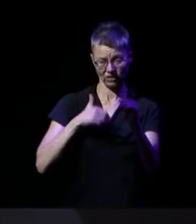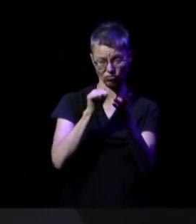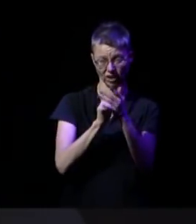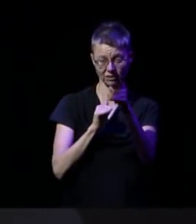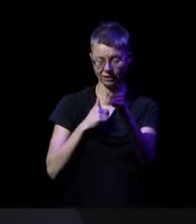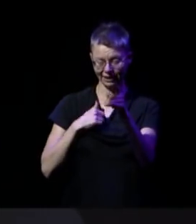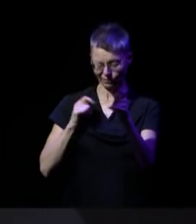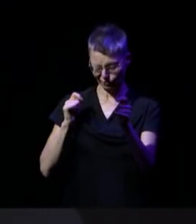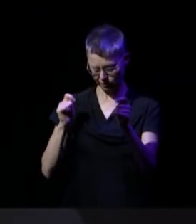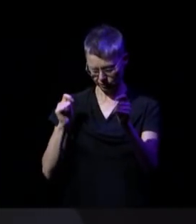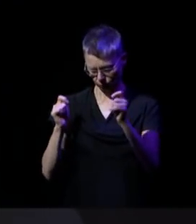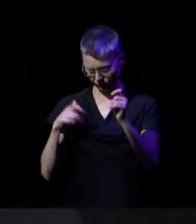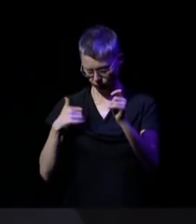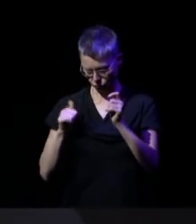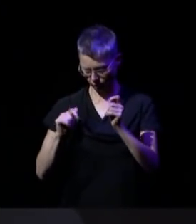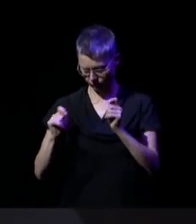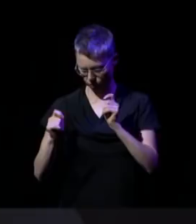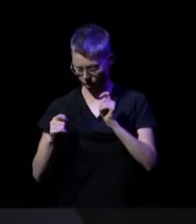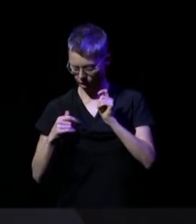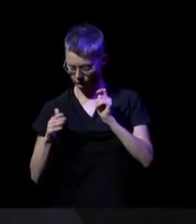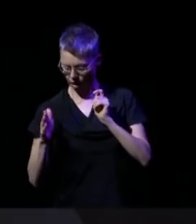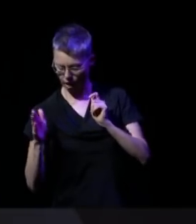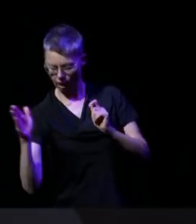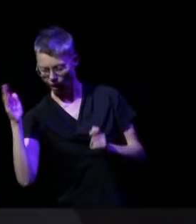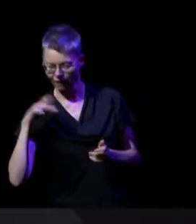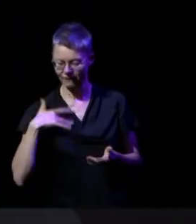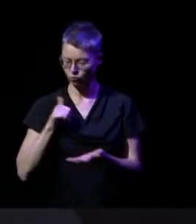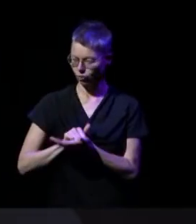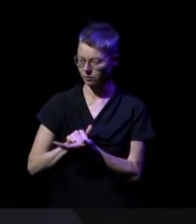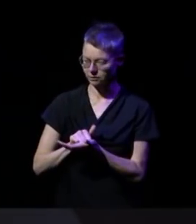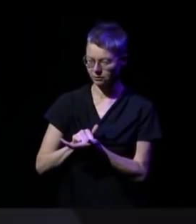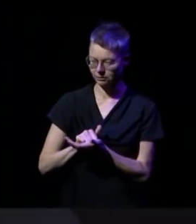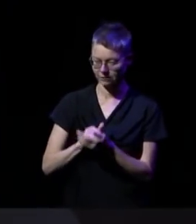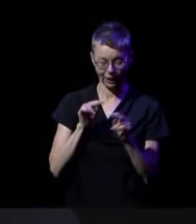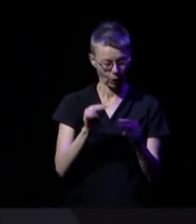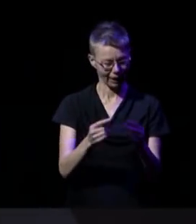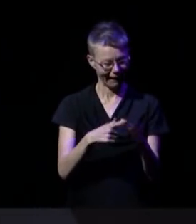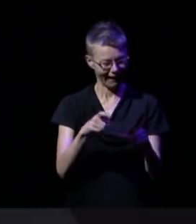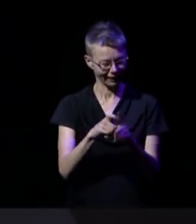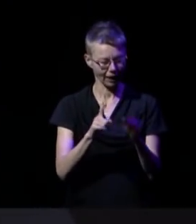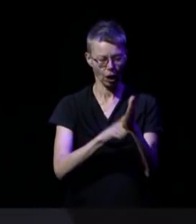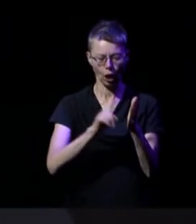That's the key, having the critical apparatus to understand when you look at those ads, the L'Oréal ad, whatever it is.